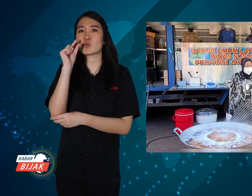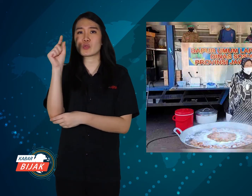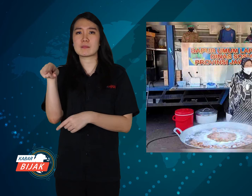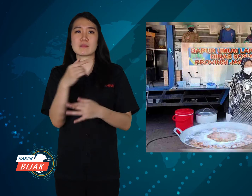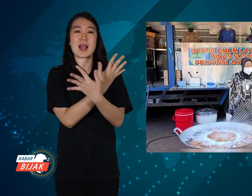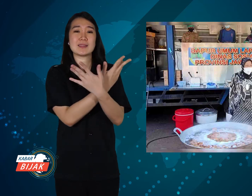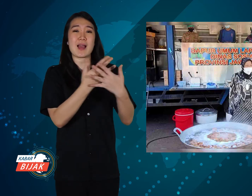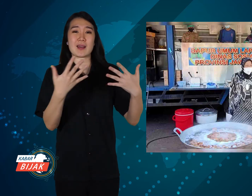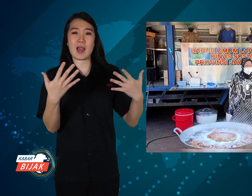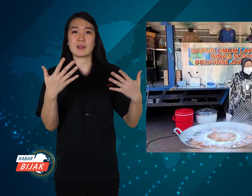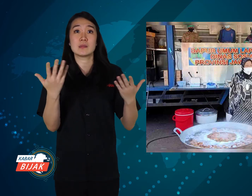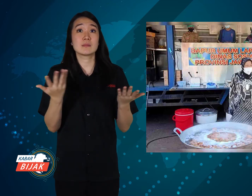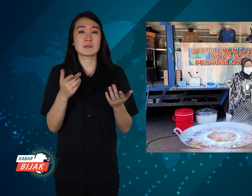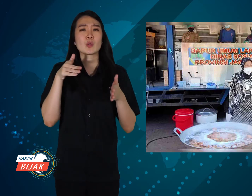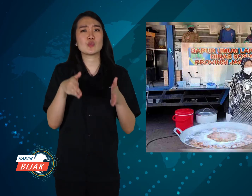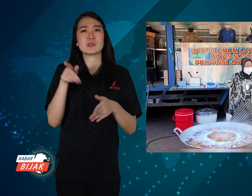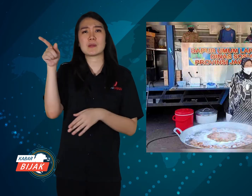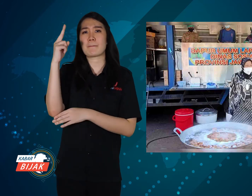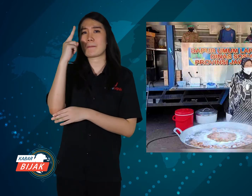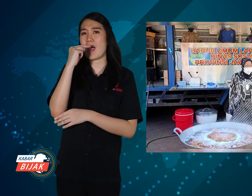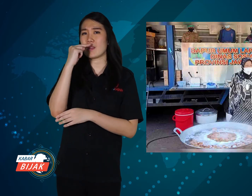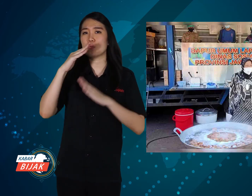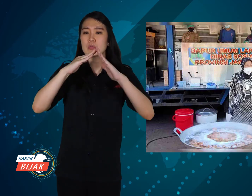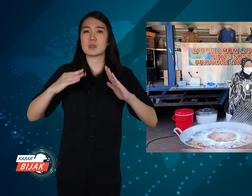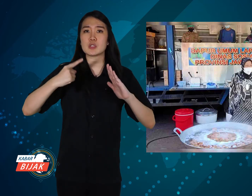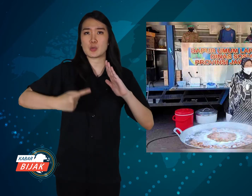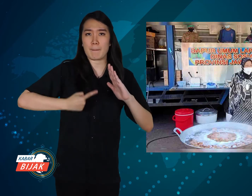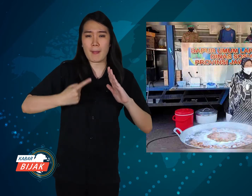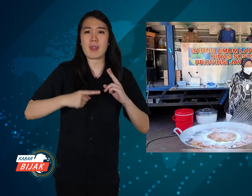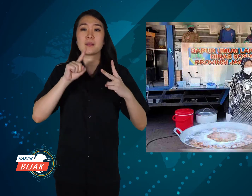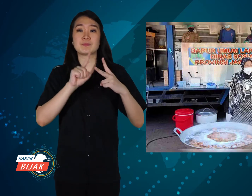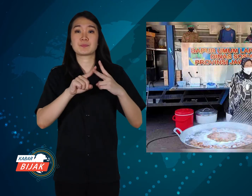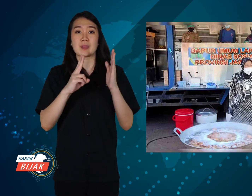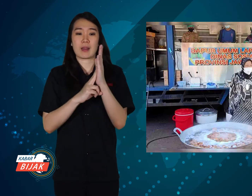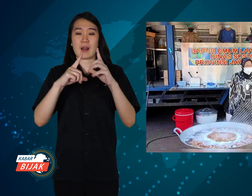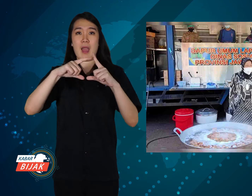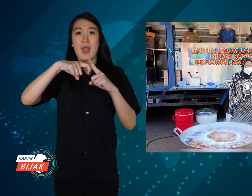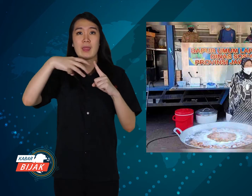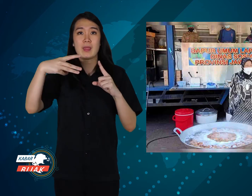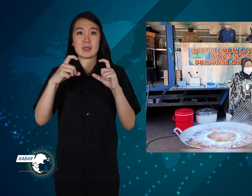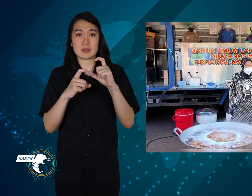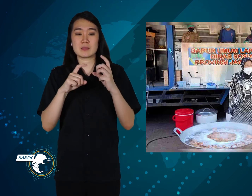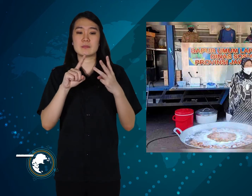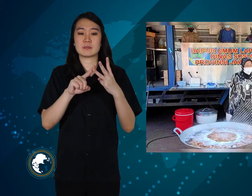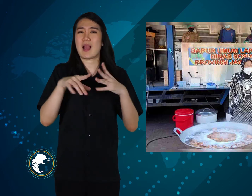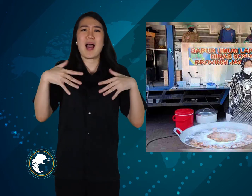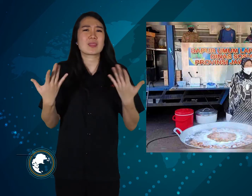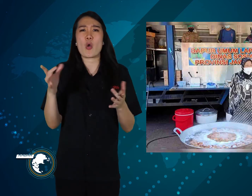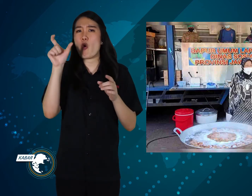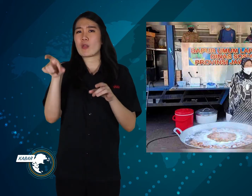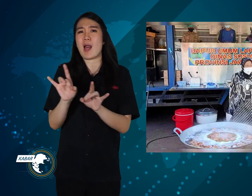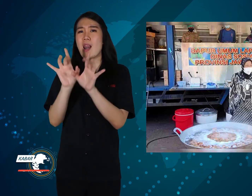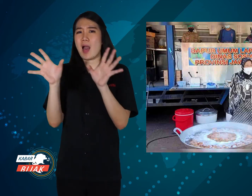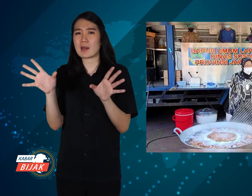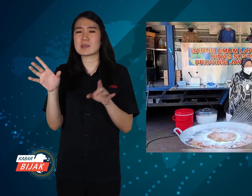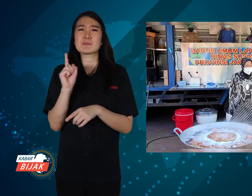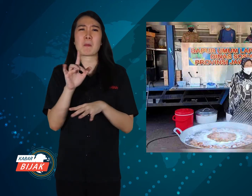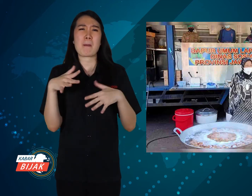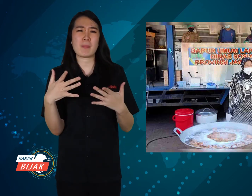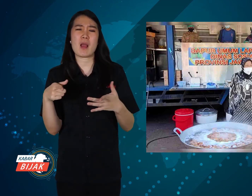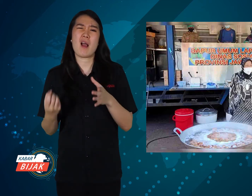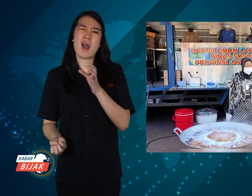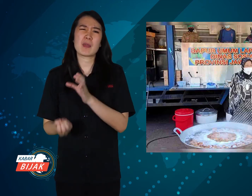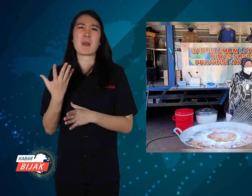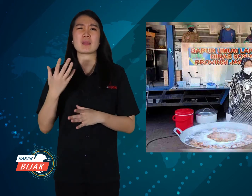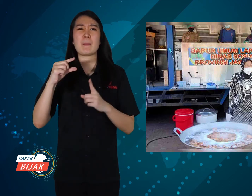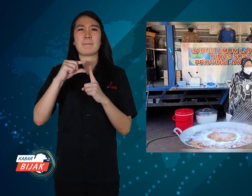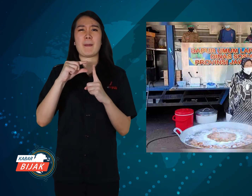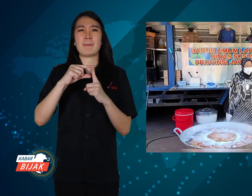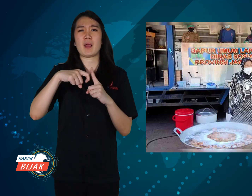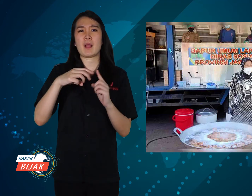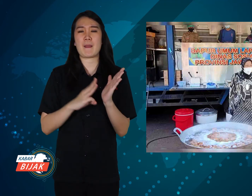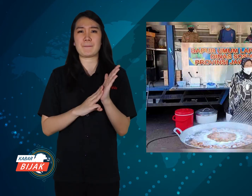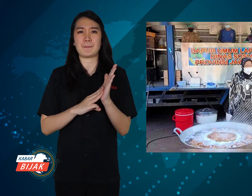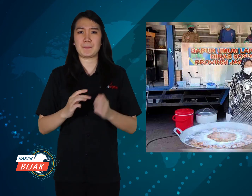in the isoman Bandung society, health workers, or others due to PPKM.